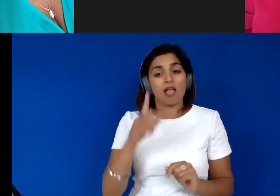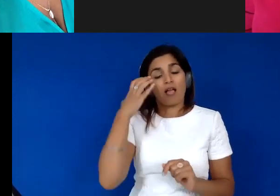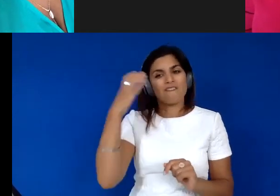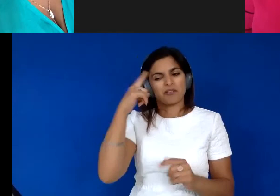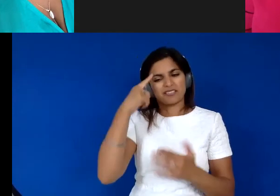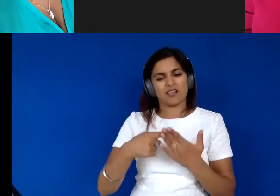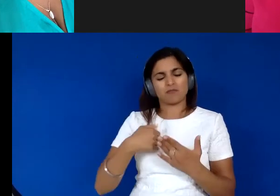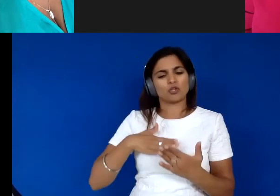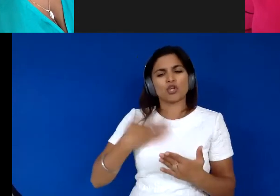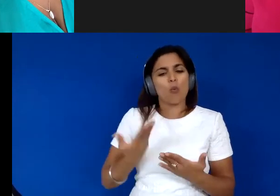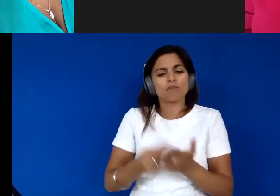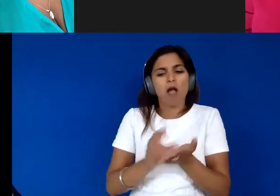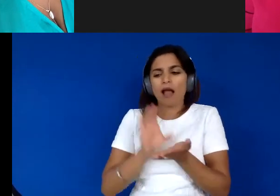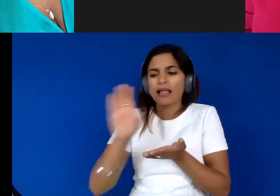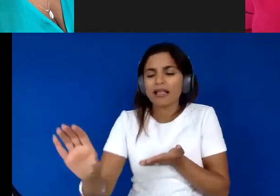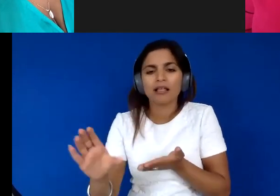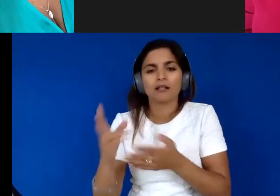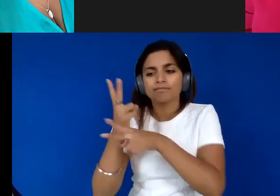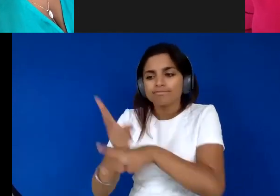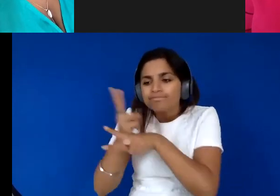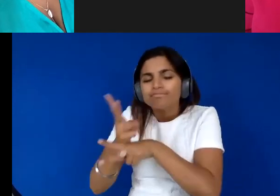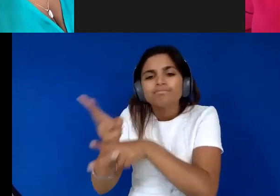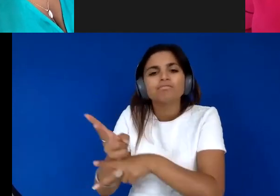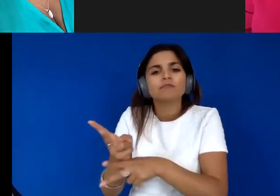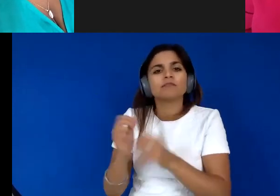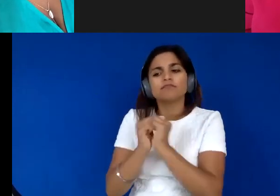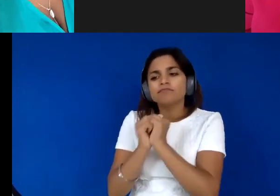feel that you are worthy of being spent on however I do see value in you being